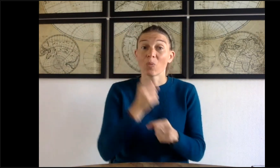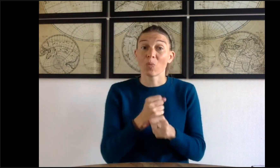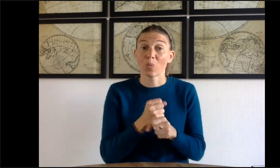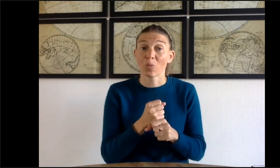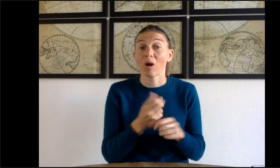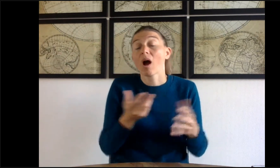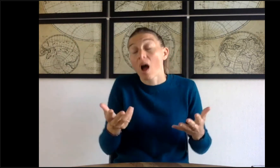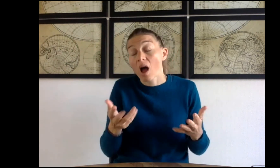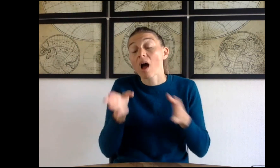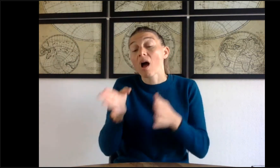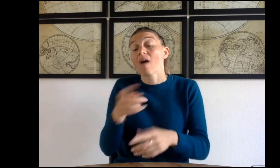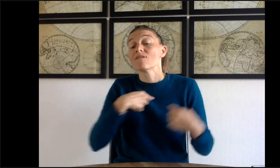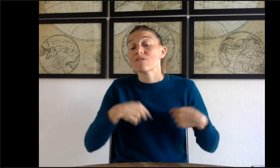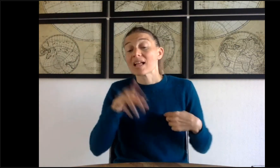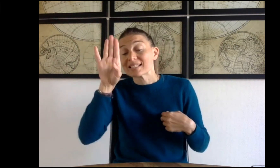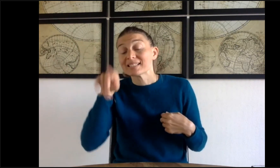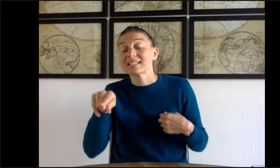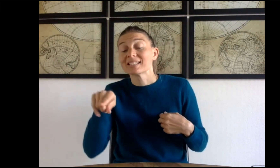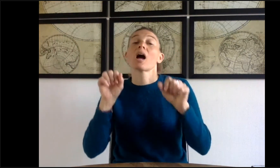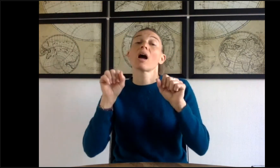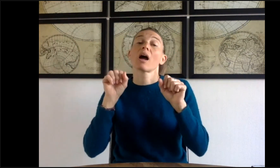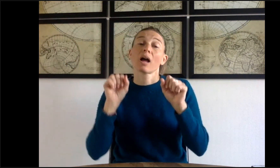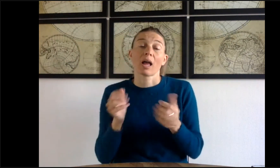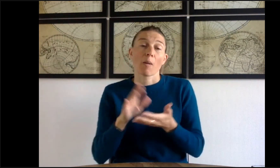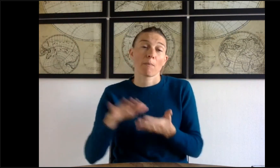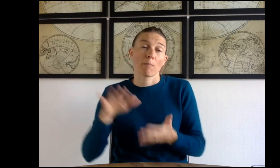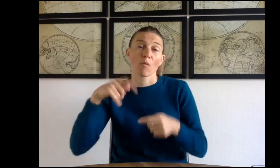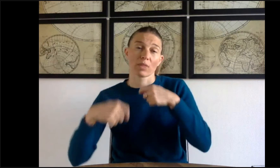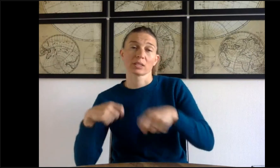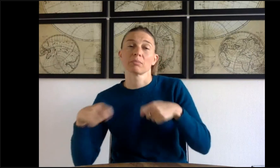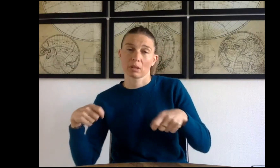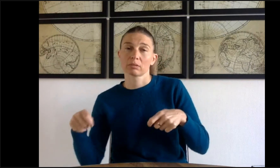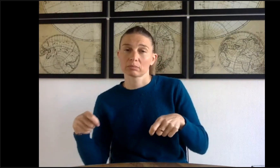because we can volunteer for example, once per month